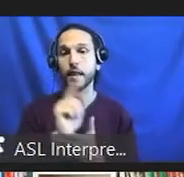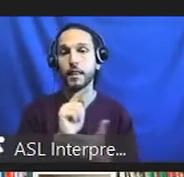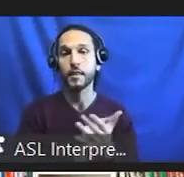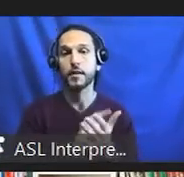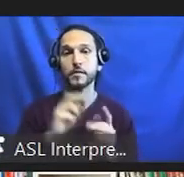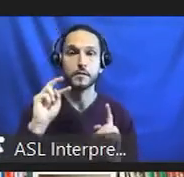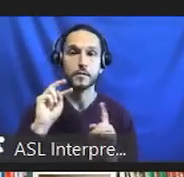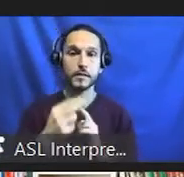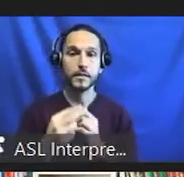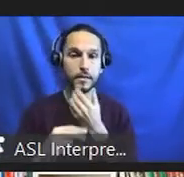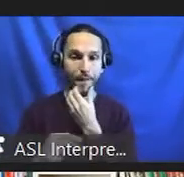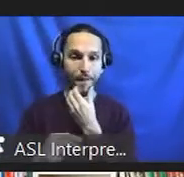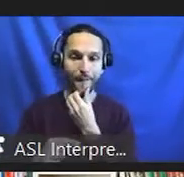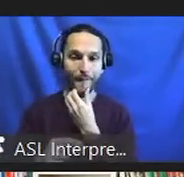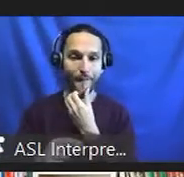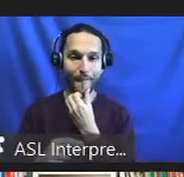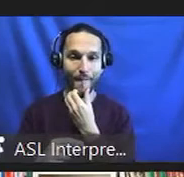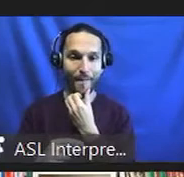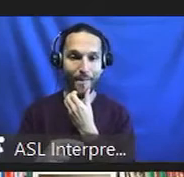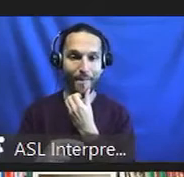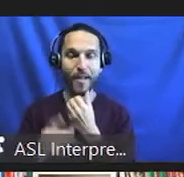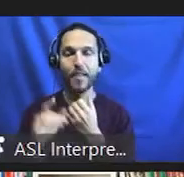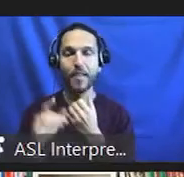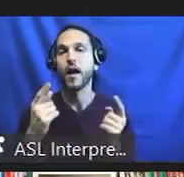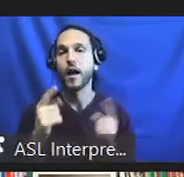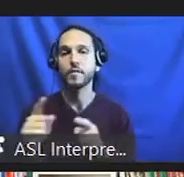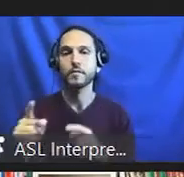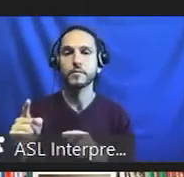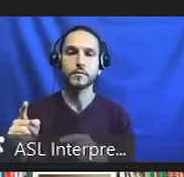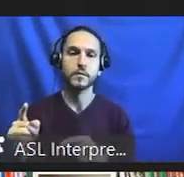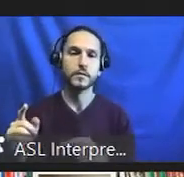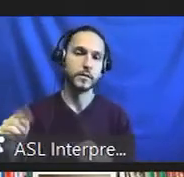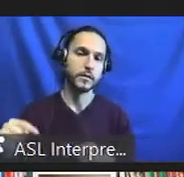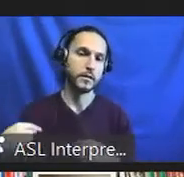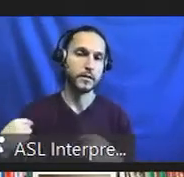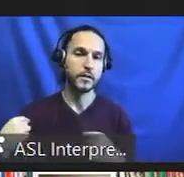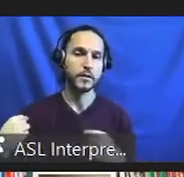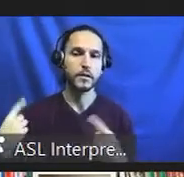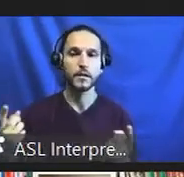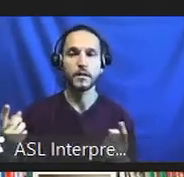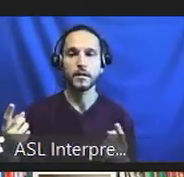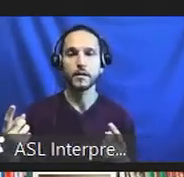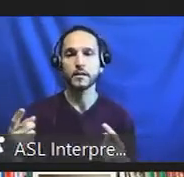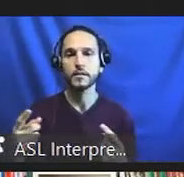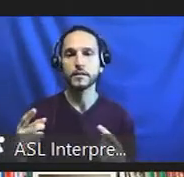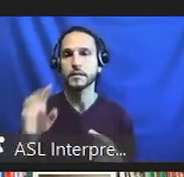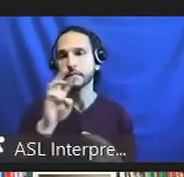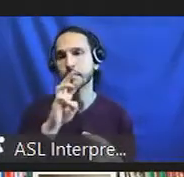been happening in the last, I don't know, probably-- I'm going to say six, seven years.